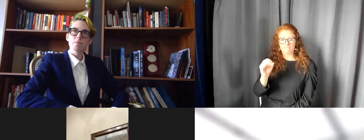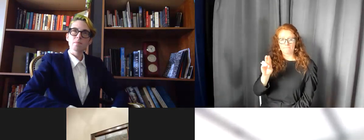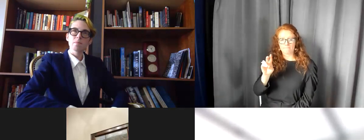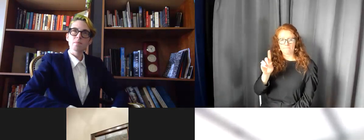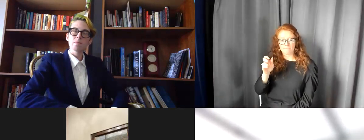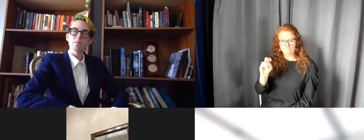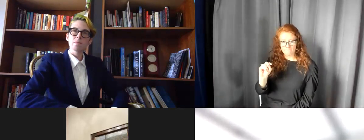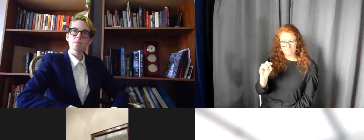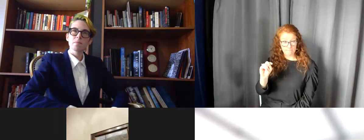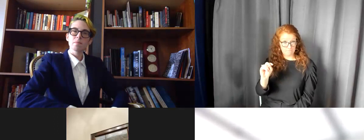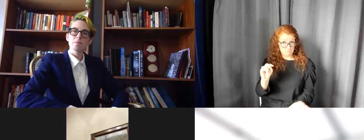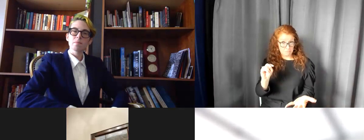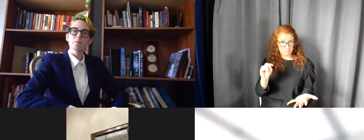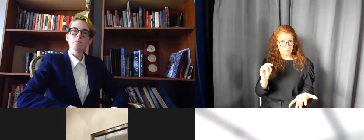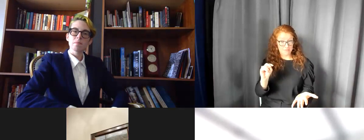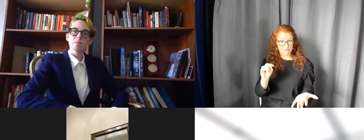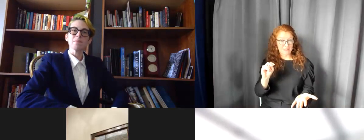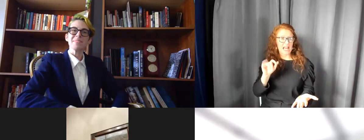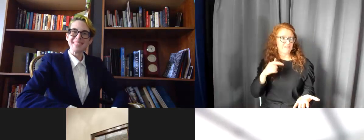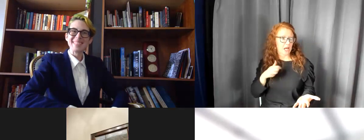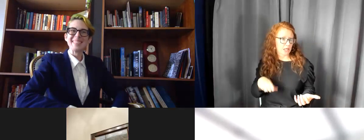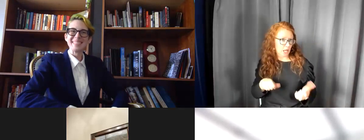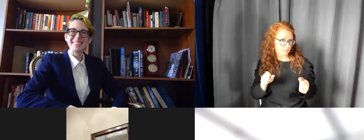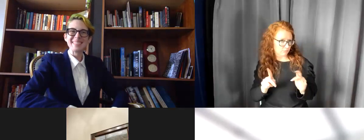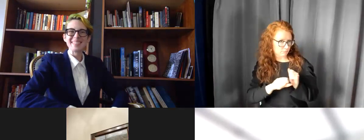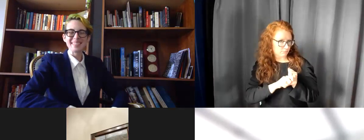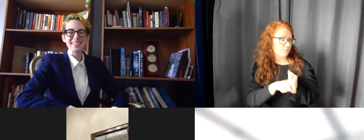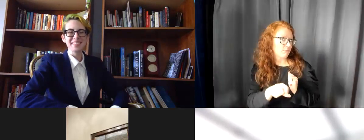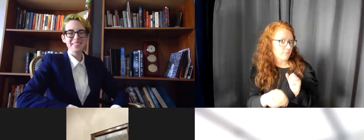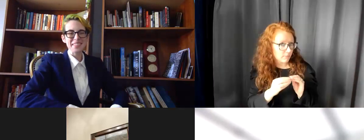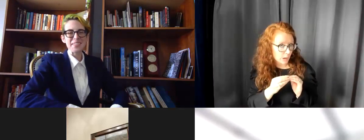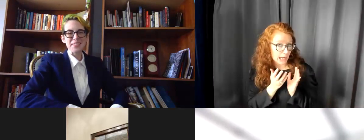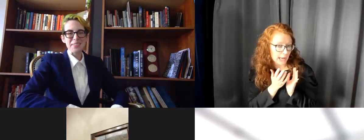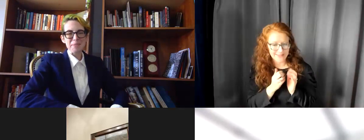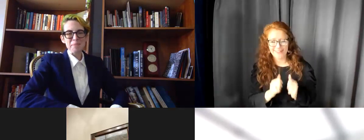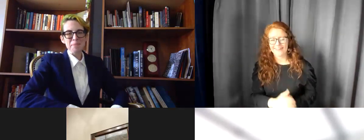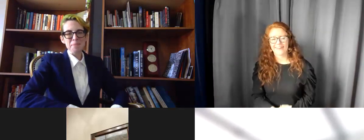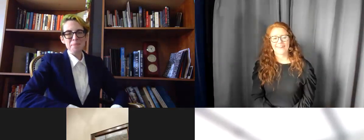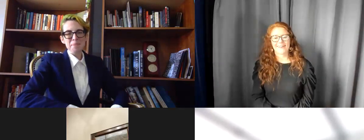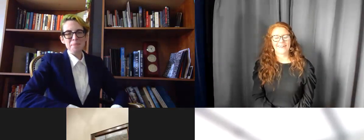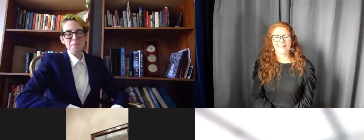Jordan Radford: if if I can. You can ramble more. Jordan Radford: I would say